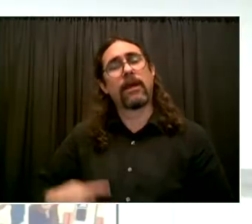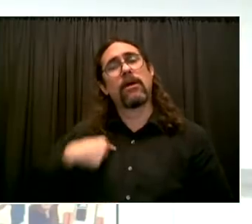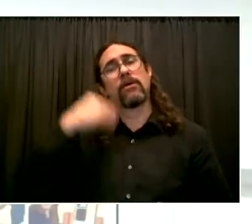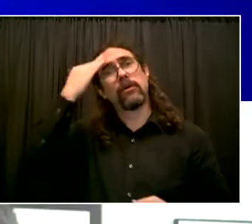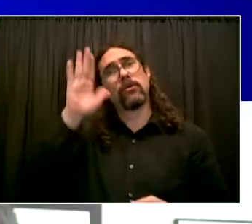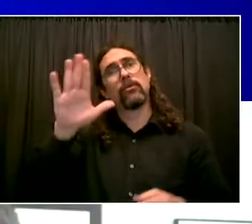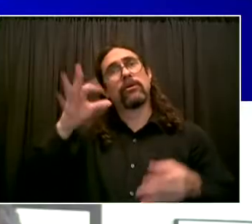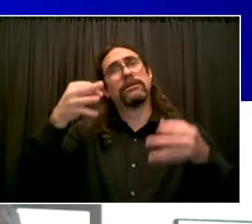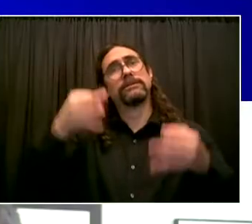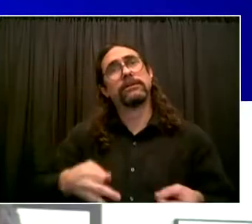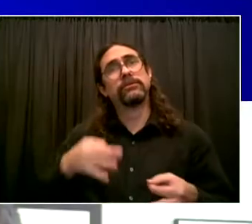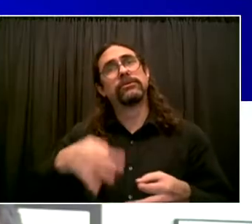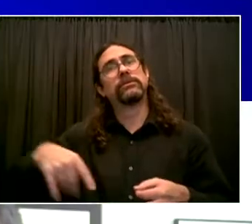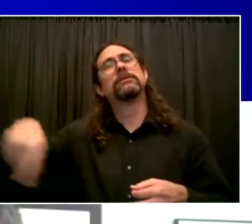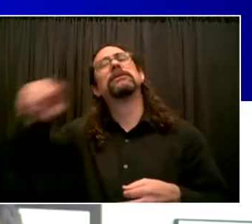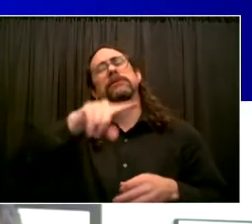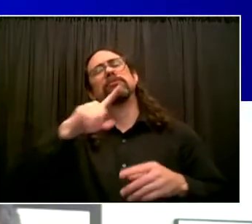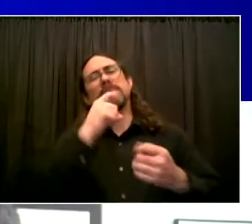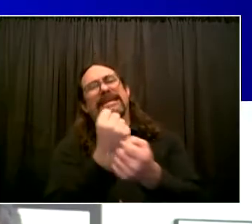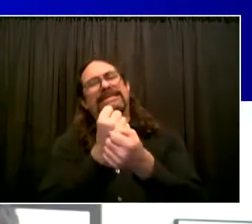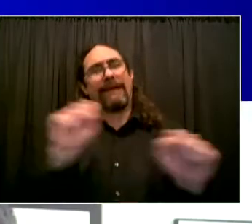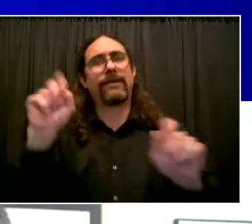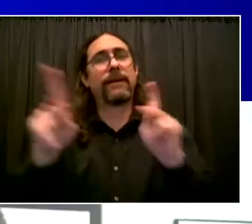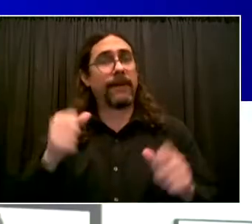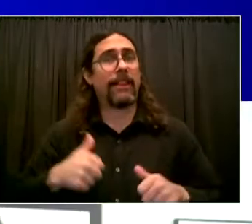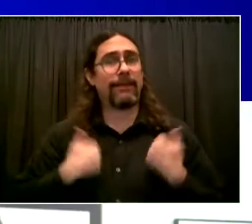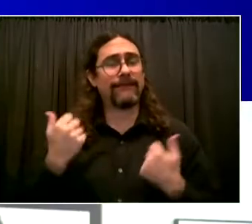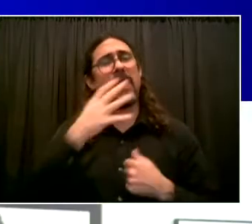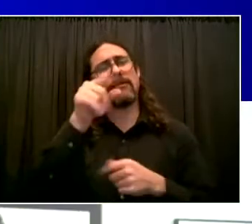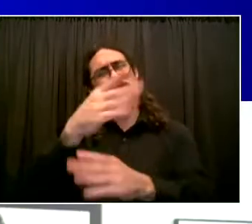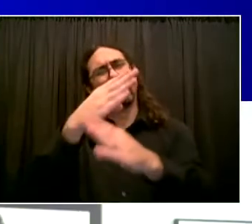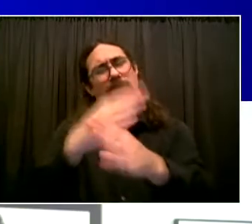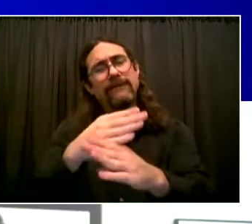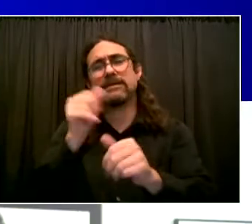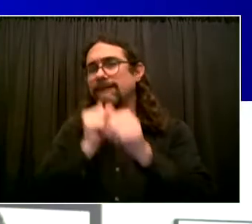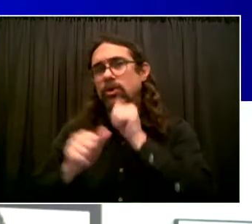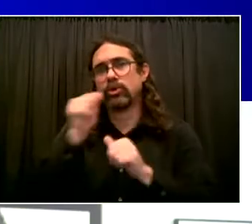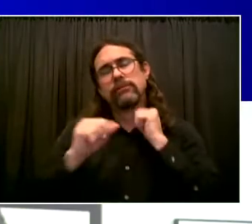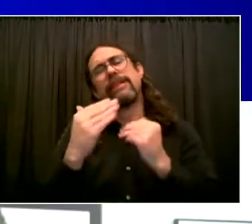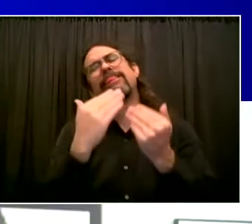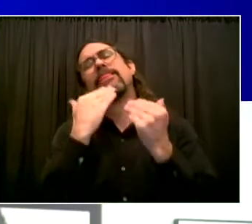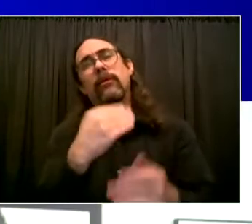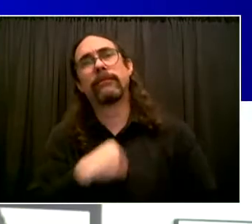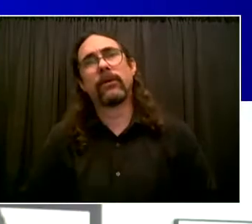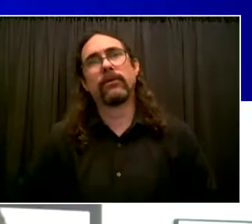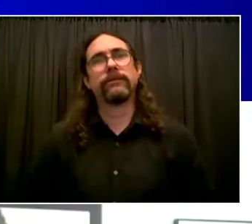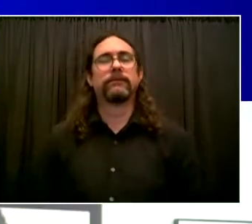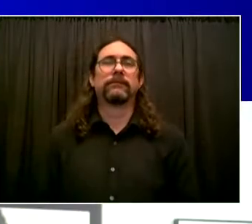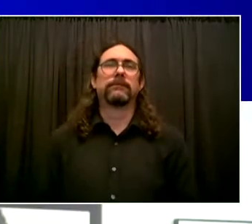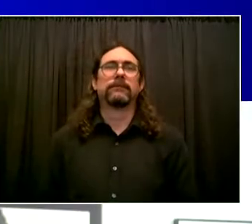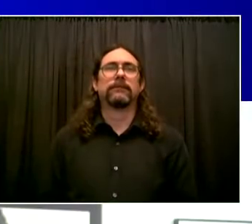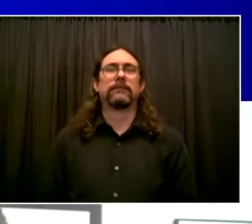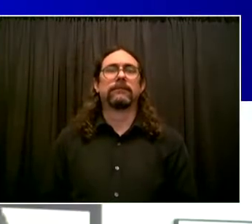MAYOR FOR YOUR LEADERSHIP. I KNOW WILL SAVE LIVES AND HELP US PREVENT UNNECESSARY SUFFERING.